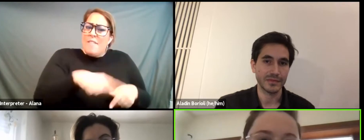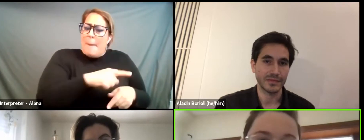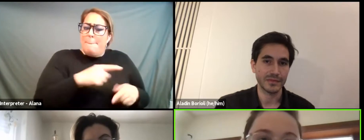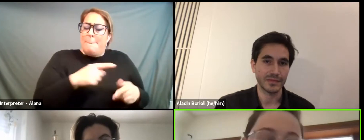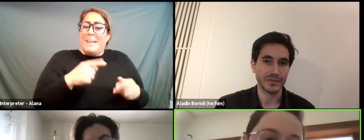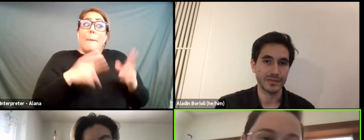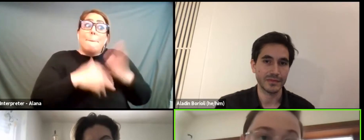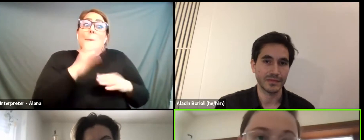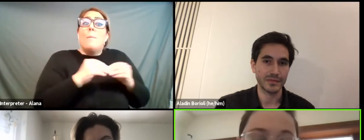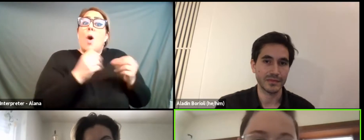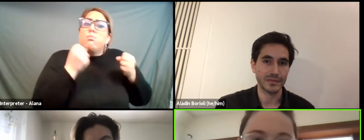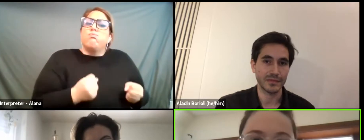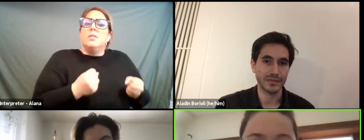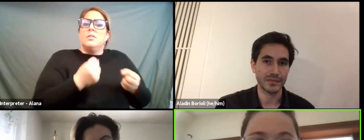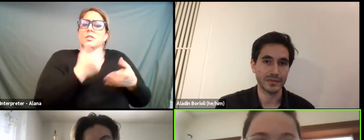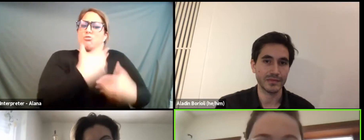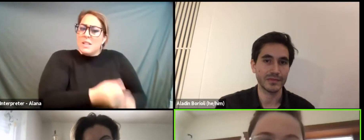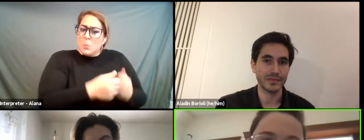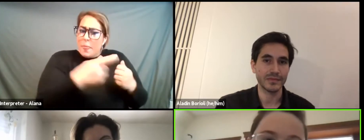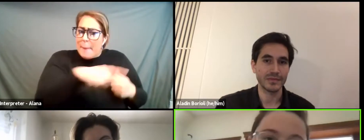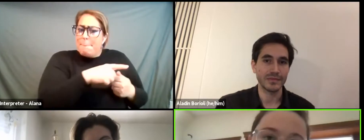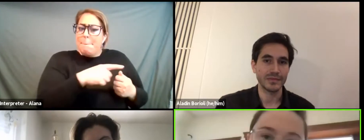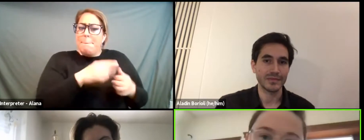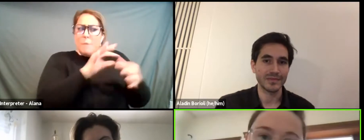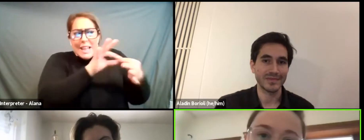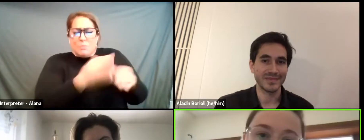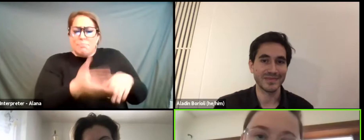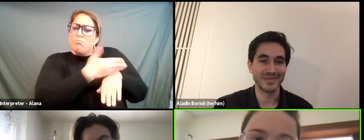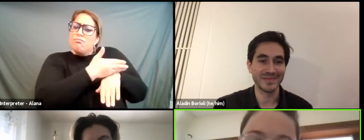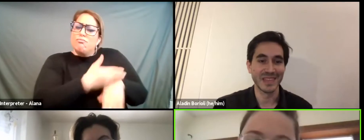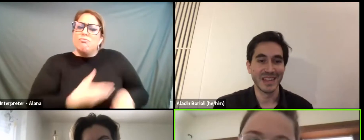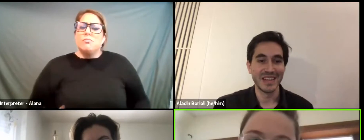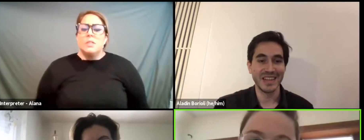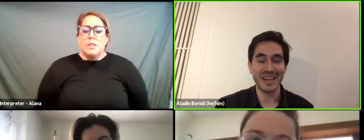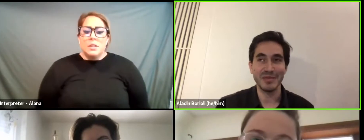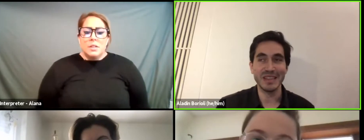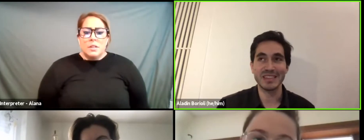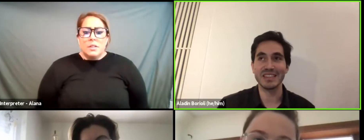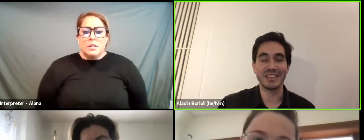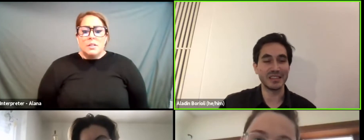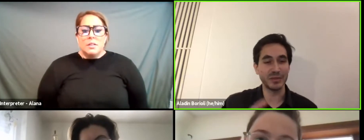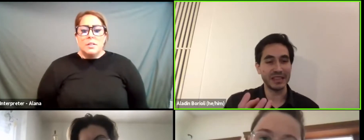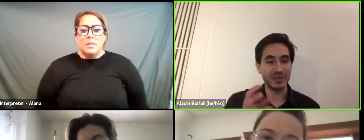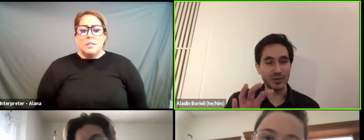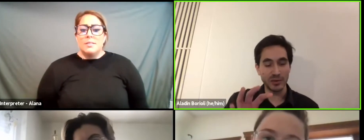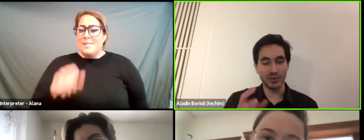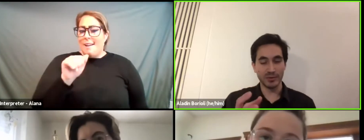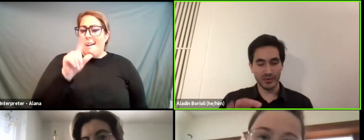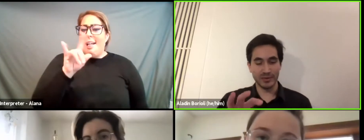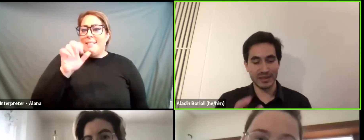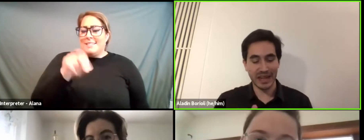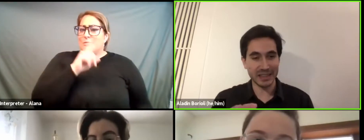and connection between the bees and ourselves. >> ALADIN: Yeah I think it's really two sides of